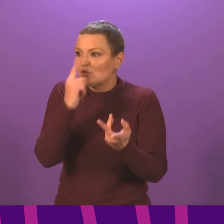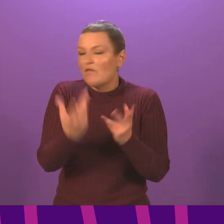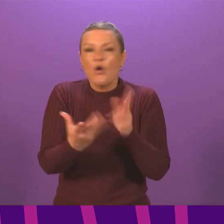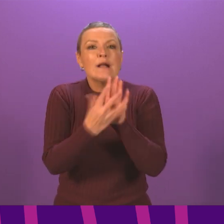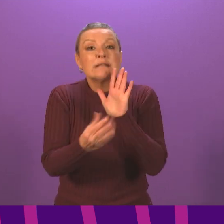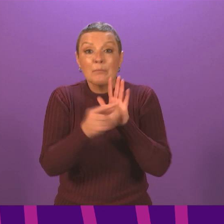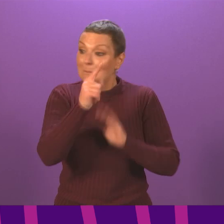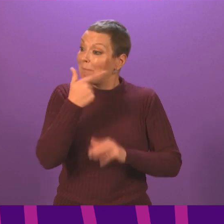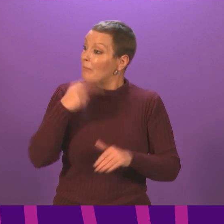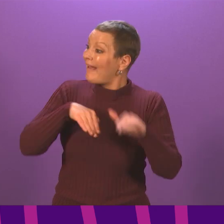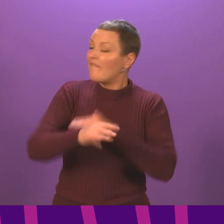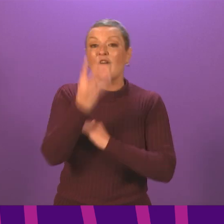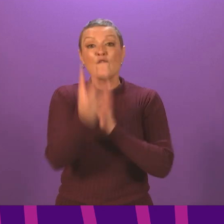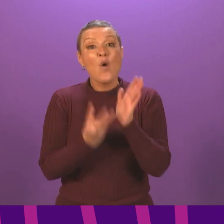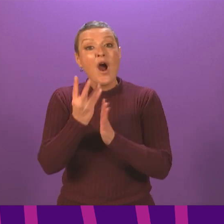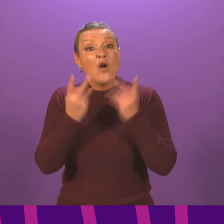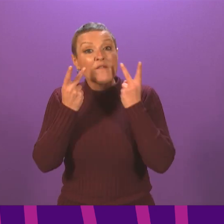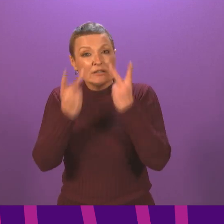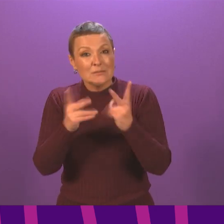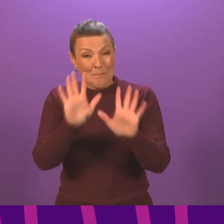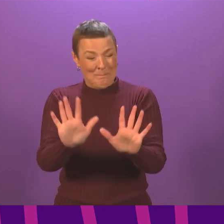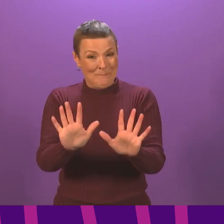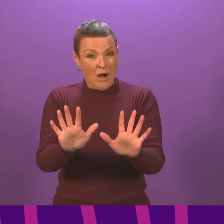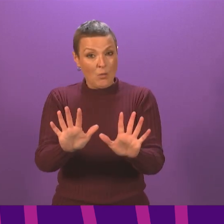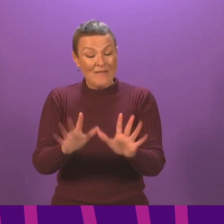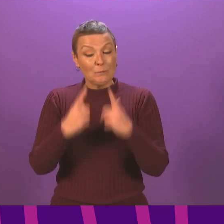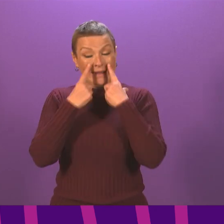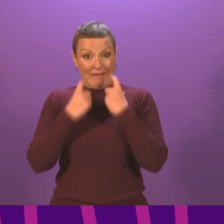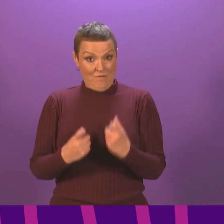it—for the four-hour visits, for example. In relation to the latter, we need to be careful